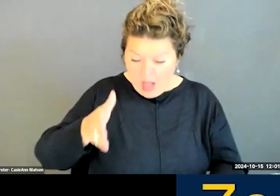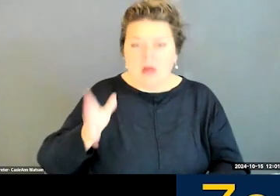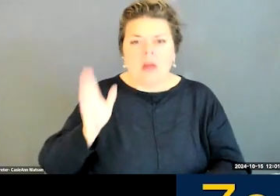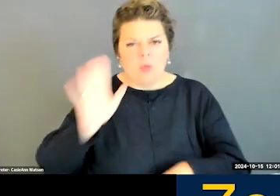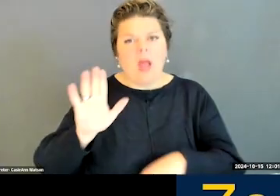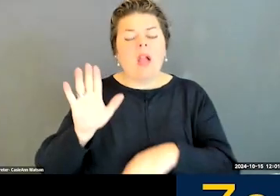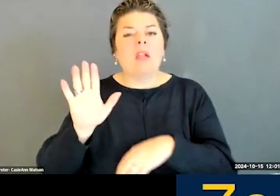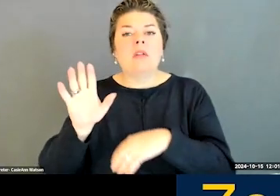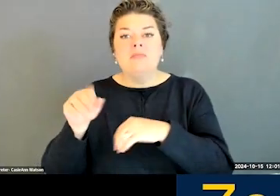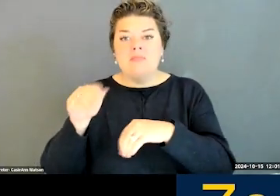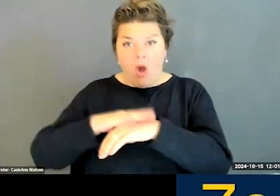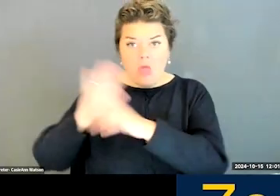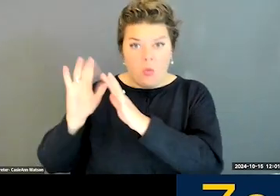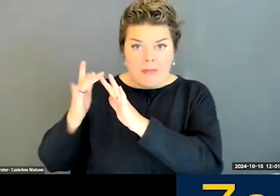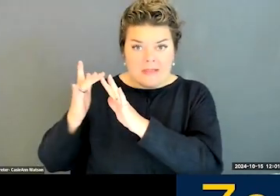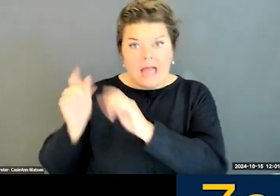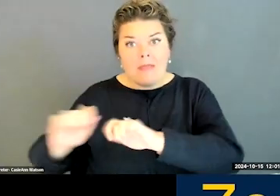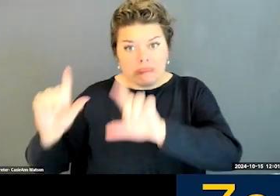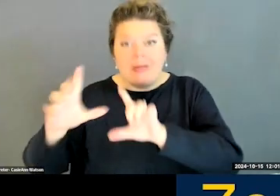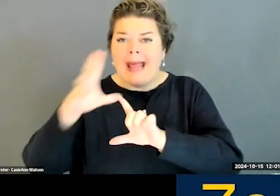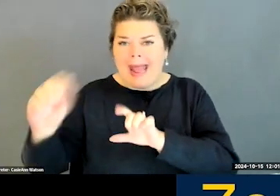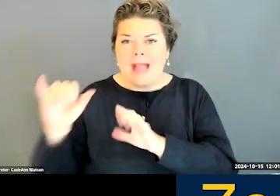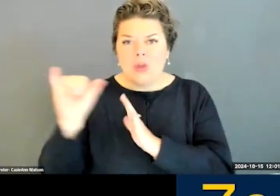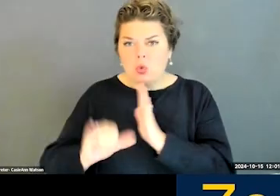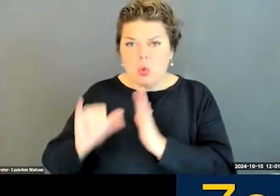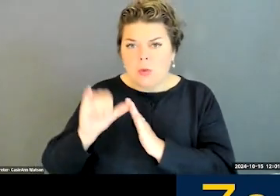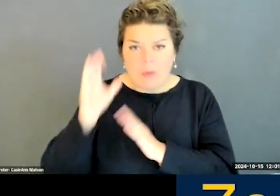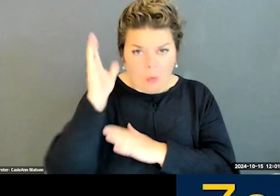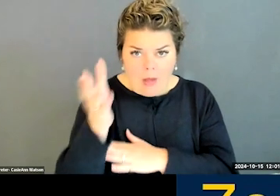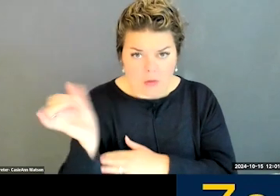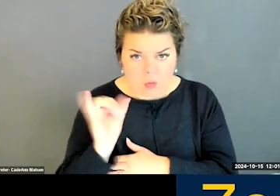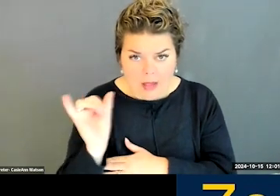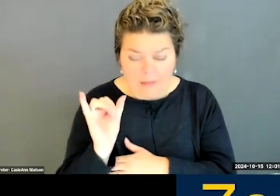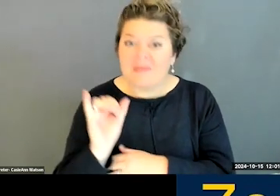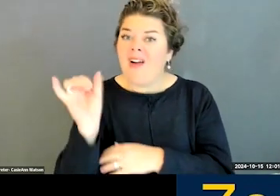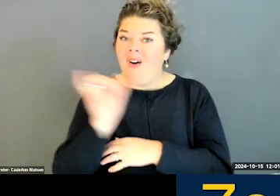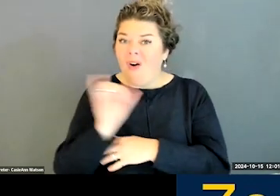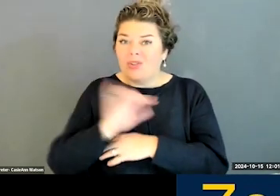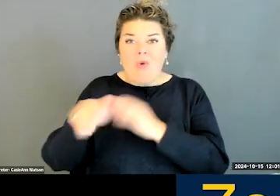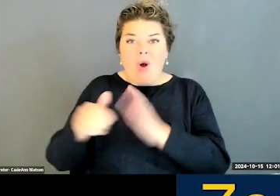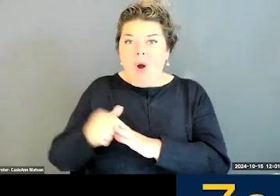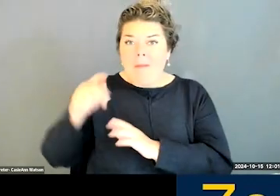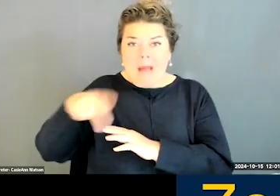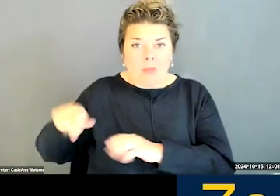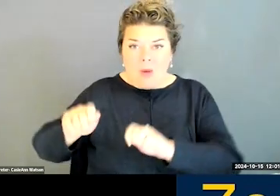and on our YouTube channel as soon as possible. The slides are also going to be emailed out to all of our registered participants